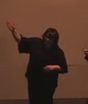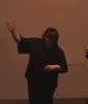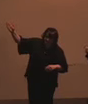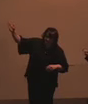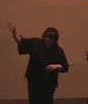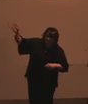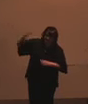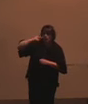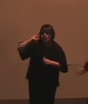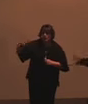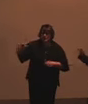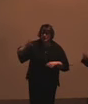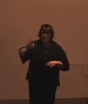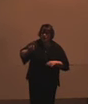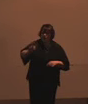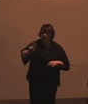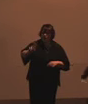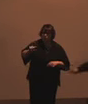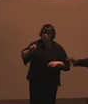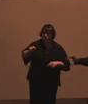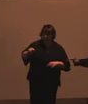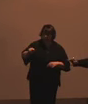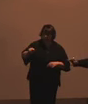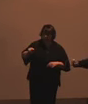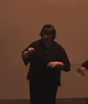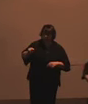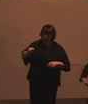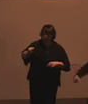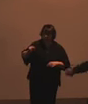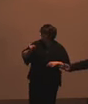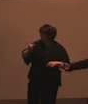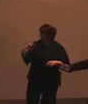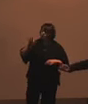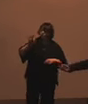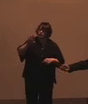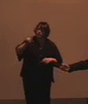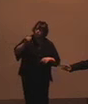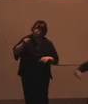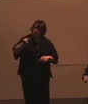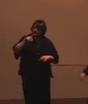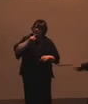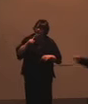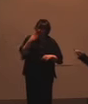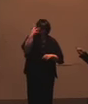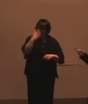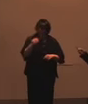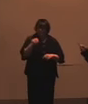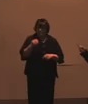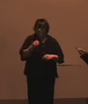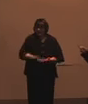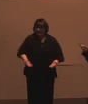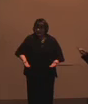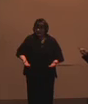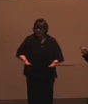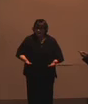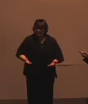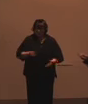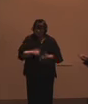Futon is a sleeping things. They are now drying here.